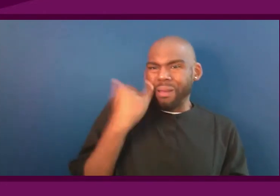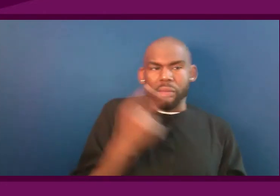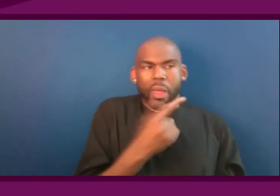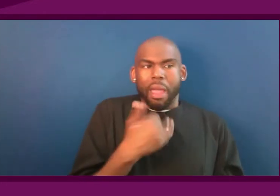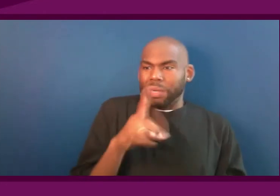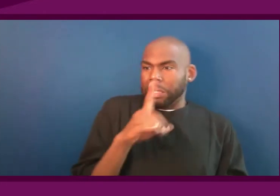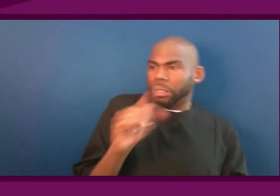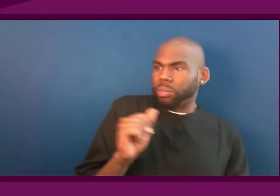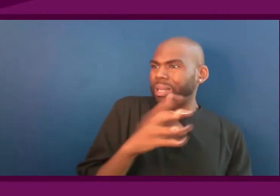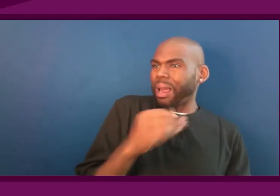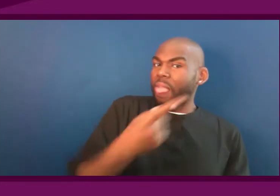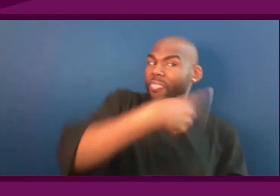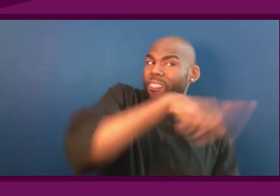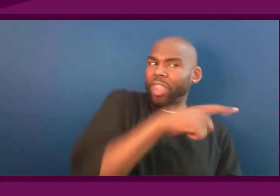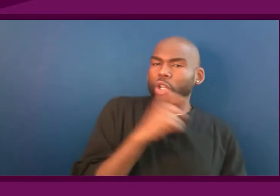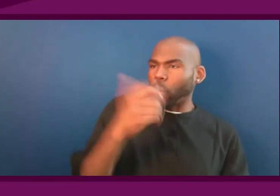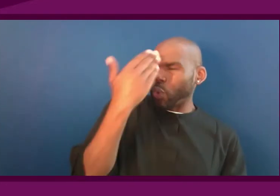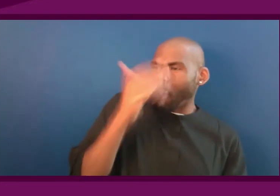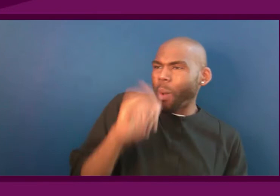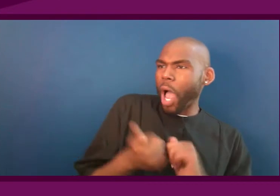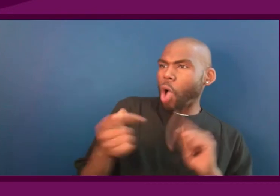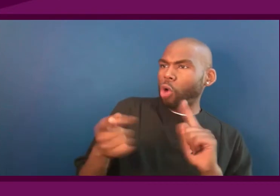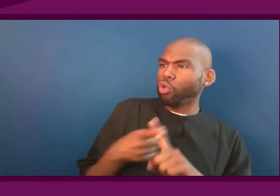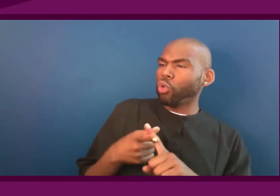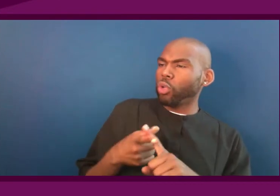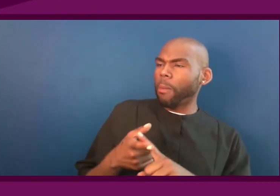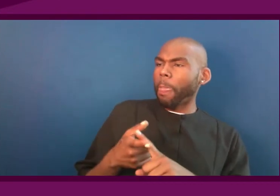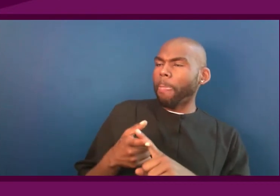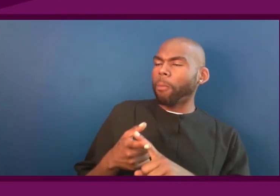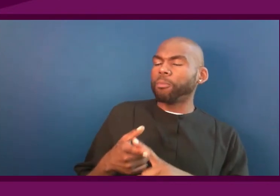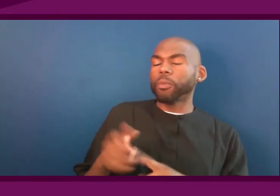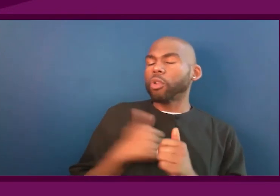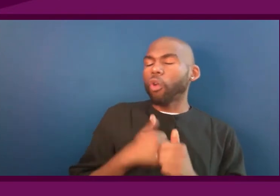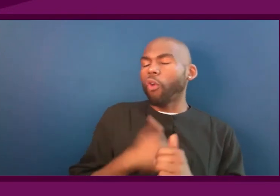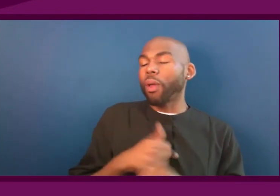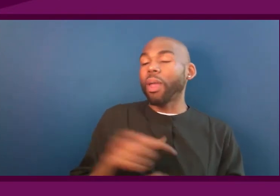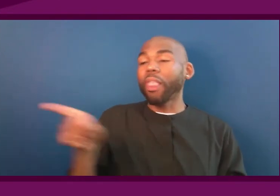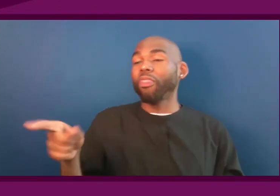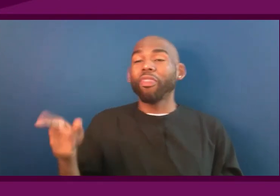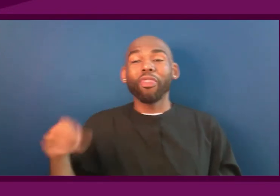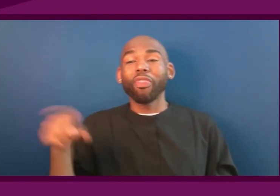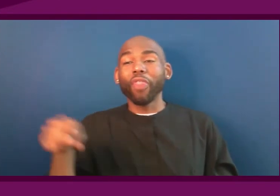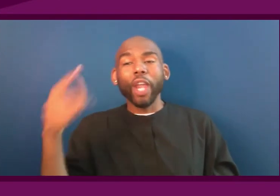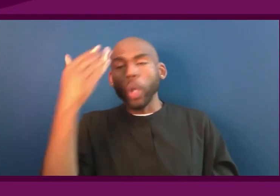depression and anxiety, which this intensity right now is not helping, but oh well, but so